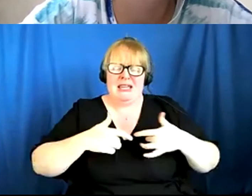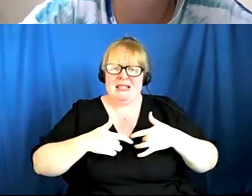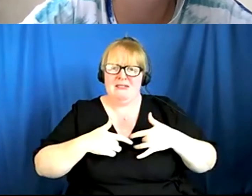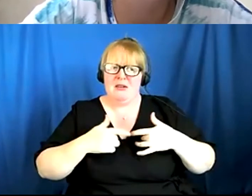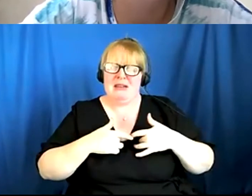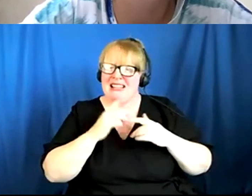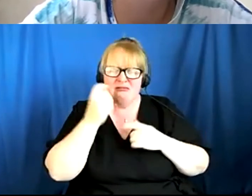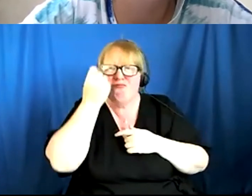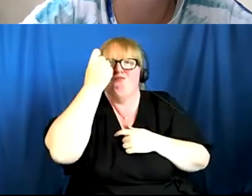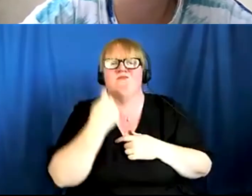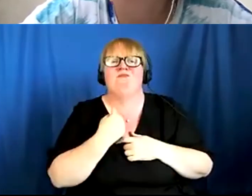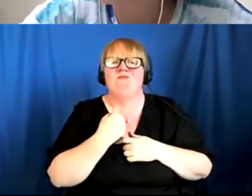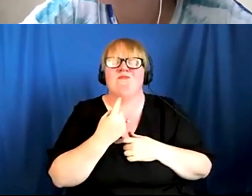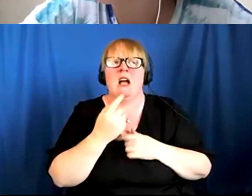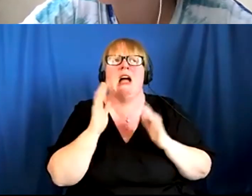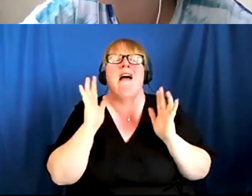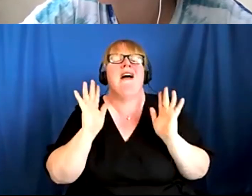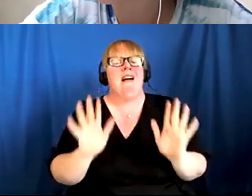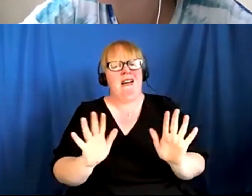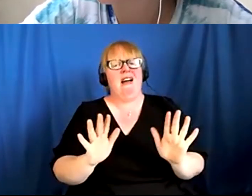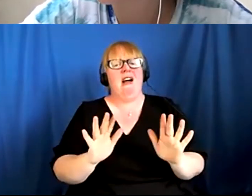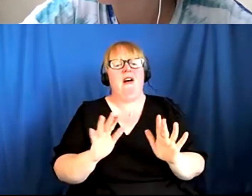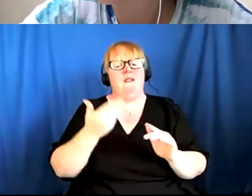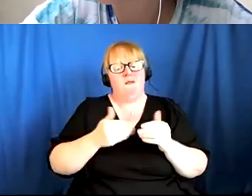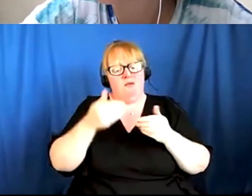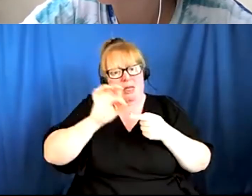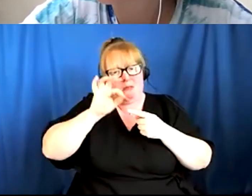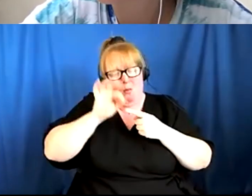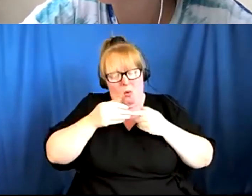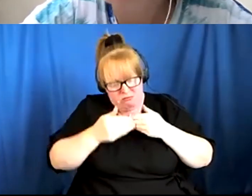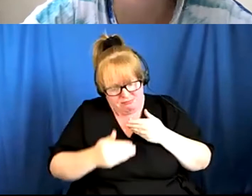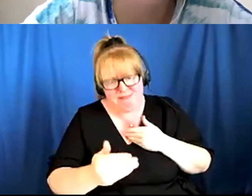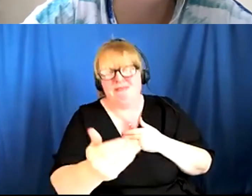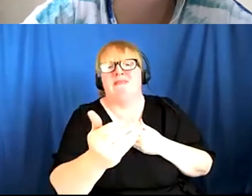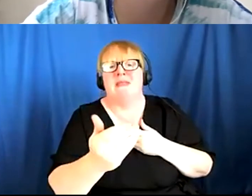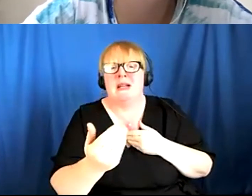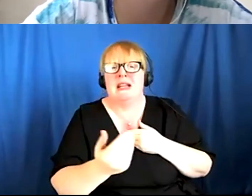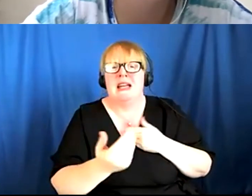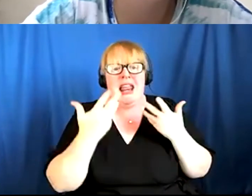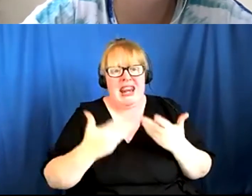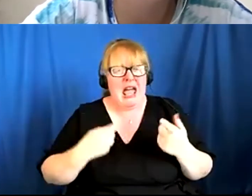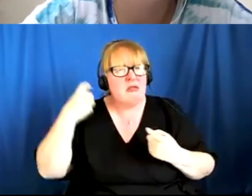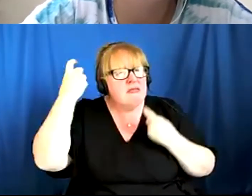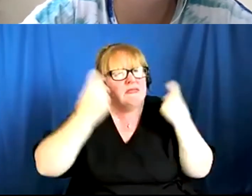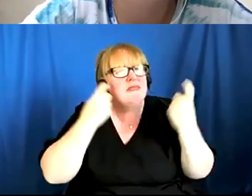I really it really made me think long and hard about like, who is this work for that I'm making?